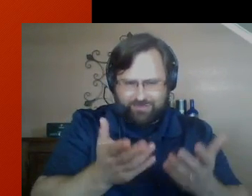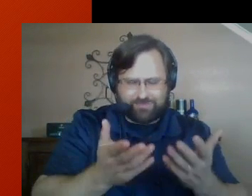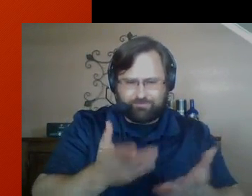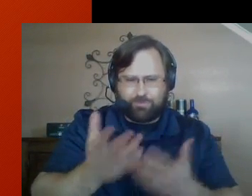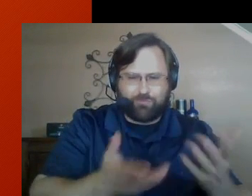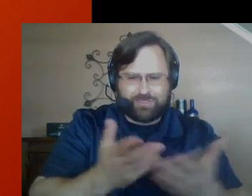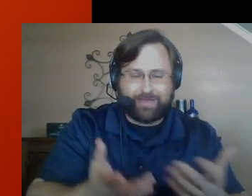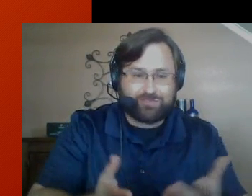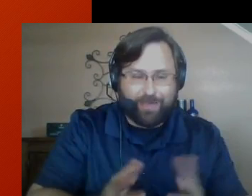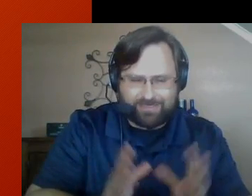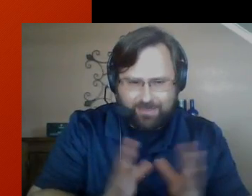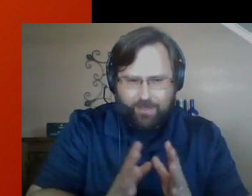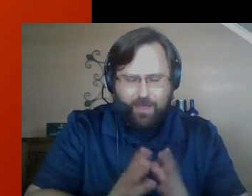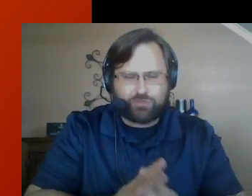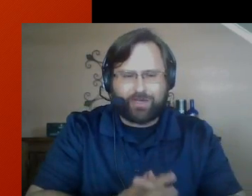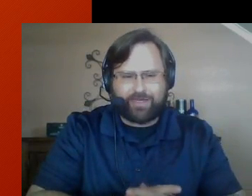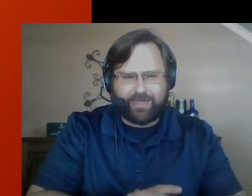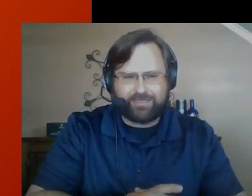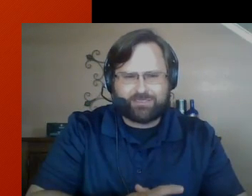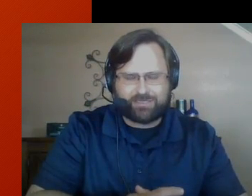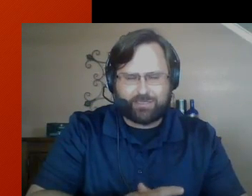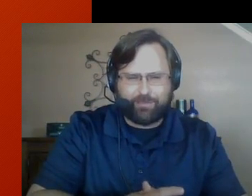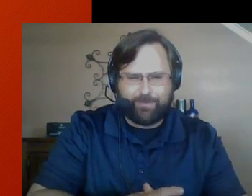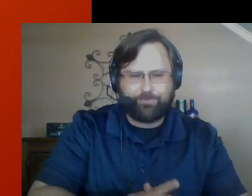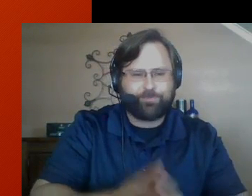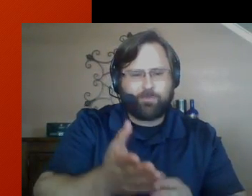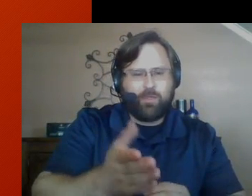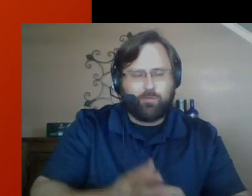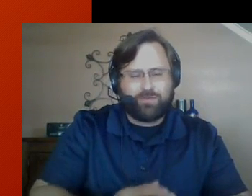I've just for the sake of space tried to condense just a little bit with the